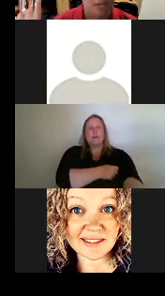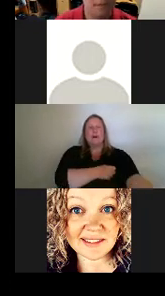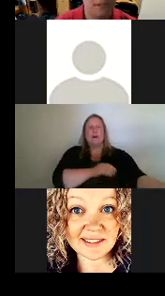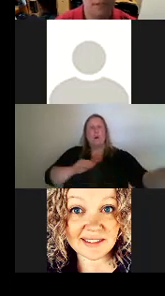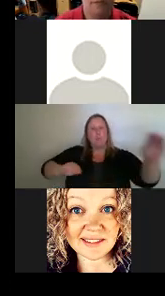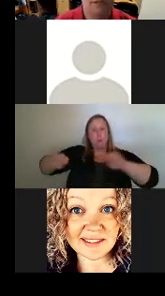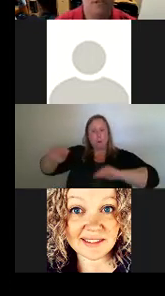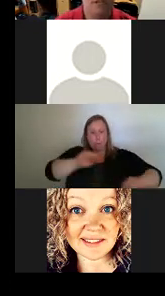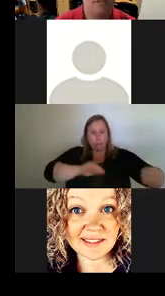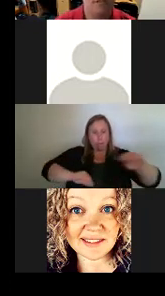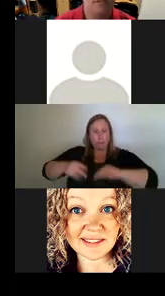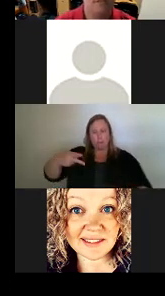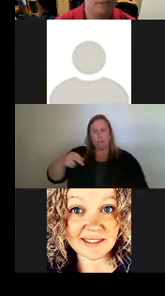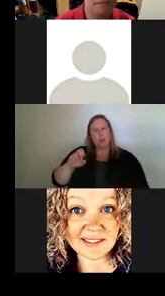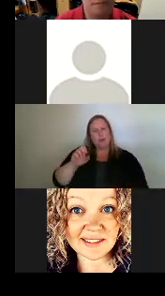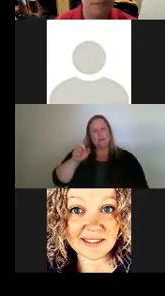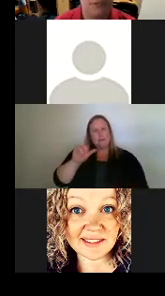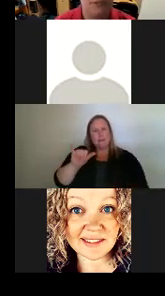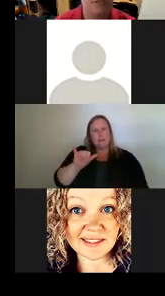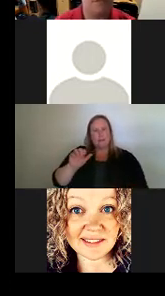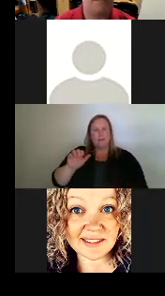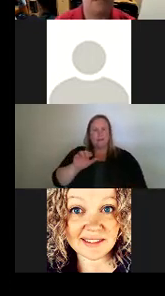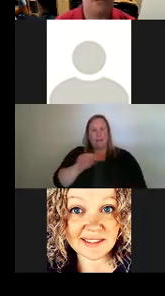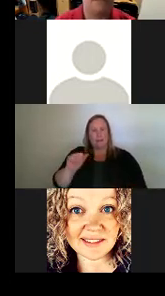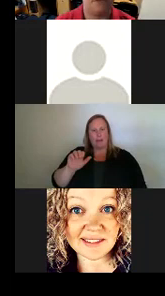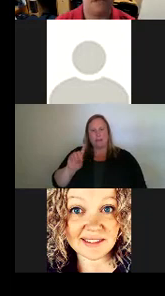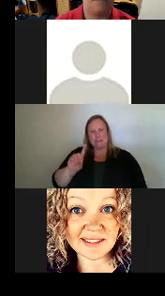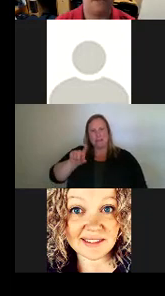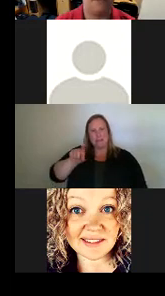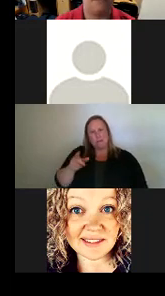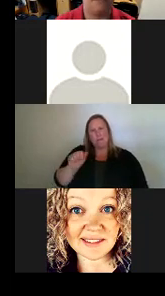THESE FEATURES.